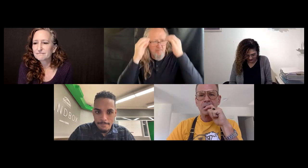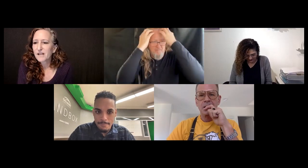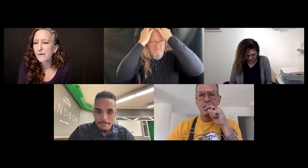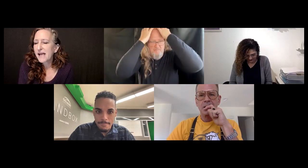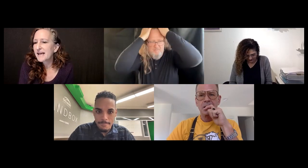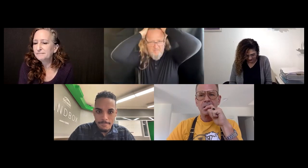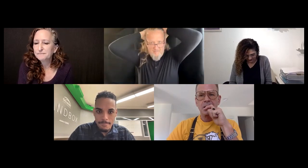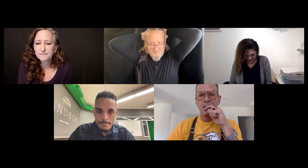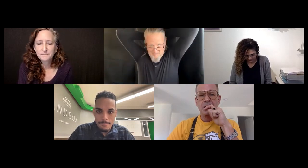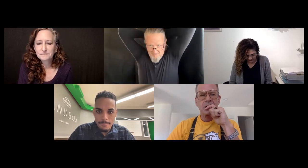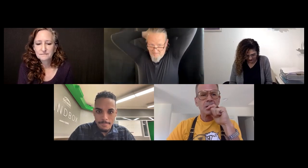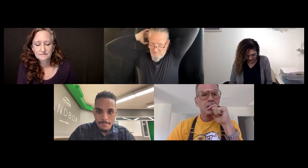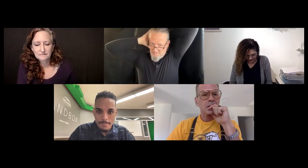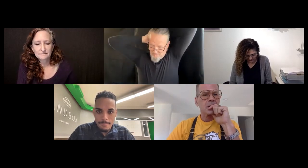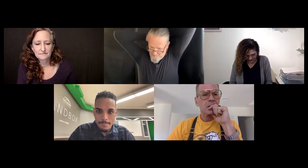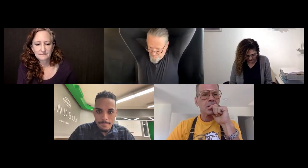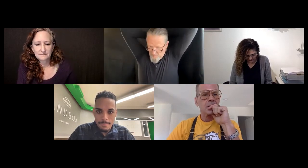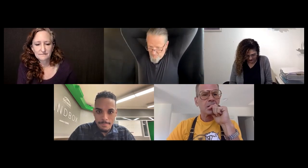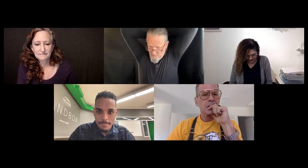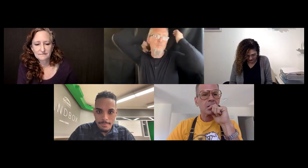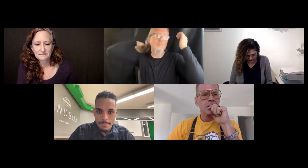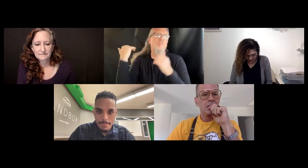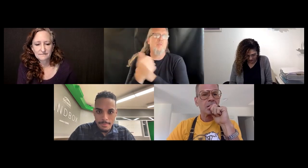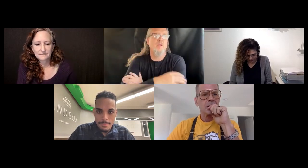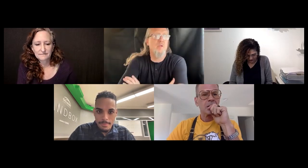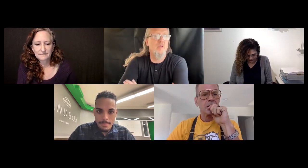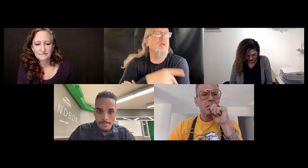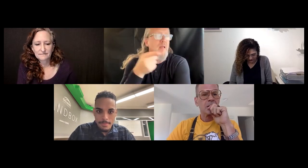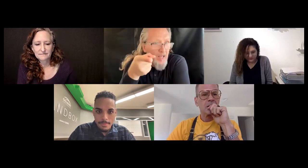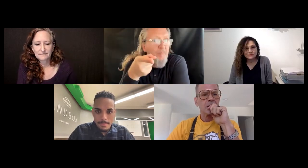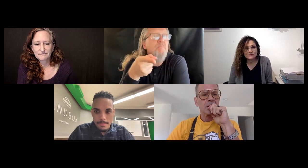Go ahead!